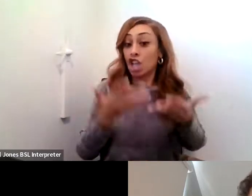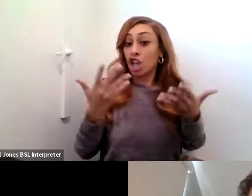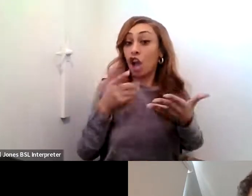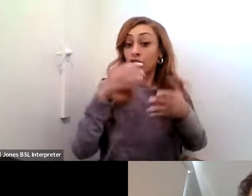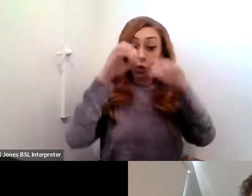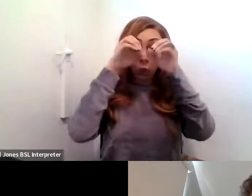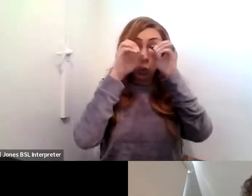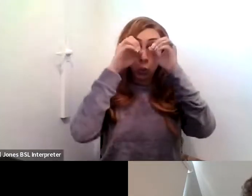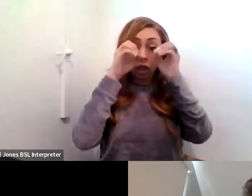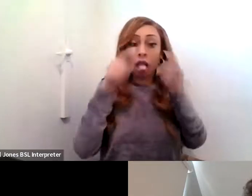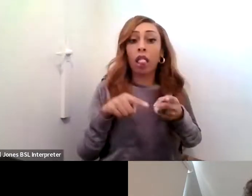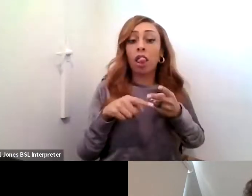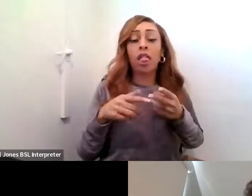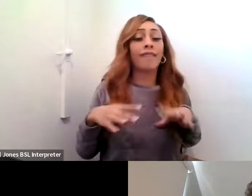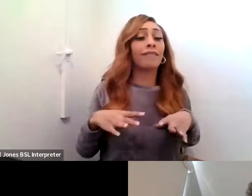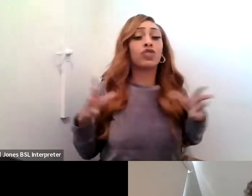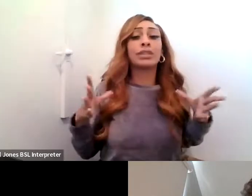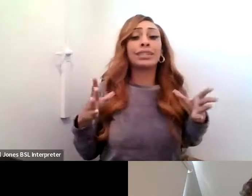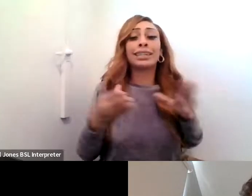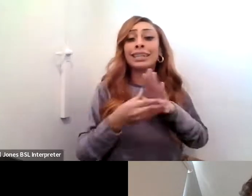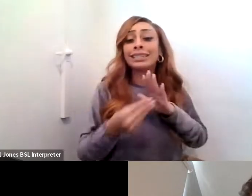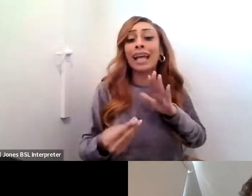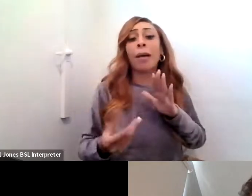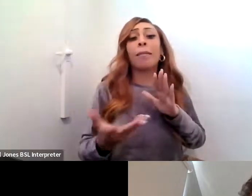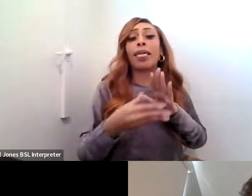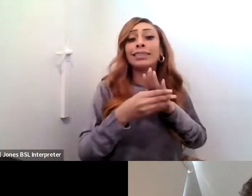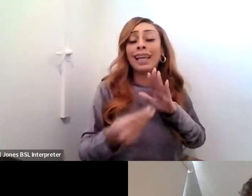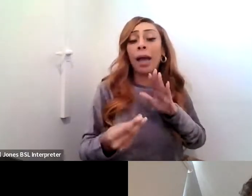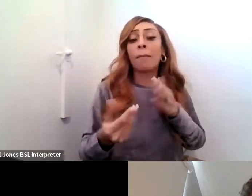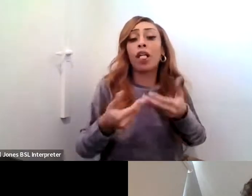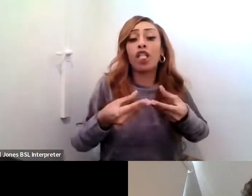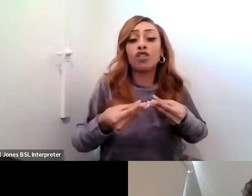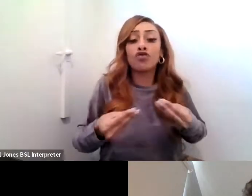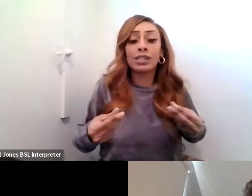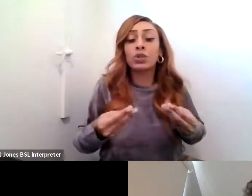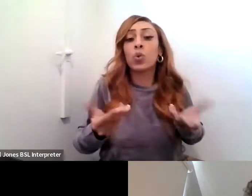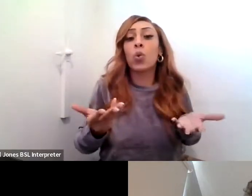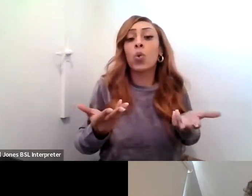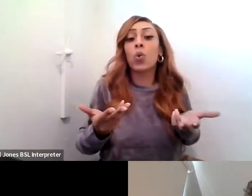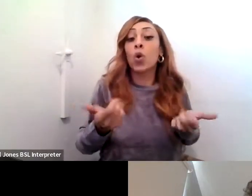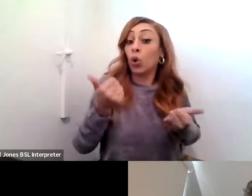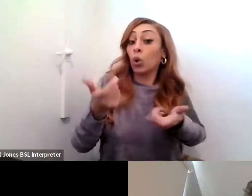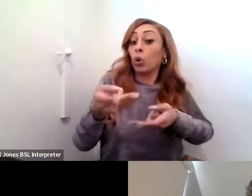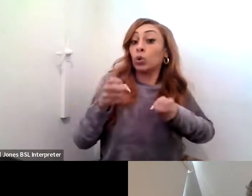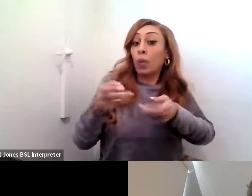there are lots of great free examples, templates and resources, and it can be a really good way to bring different teams,